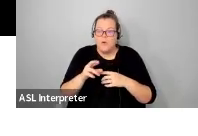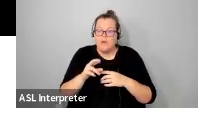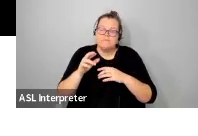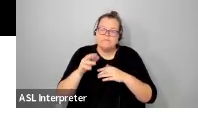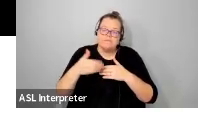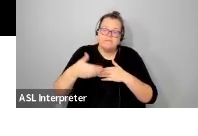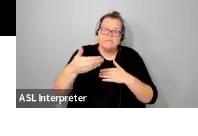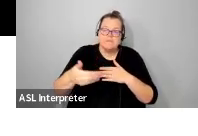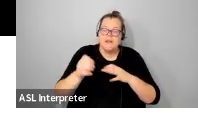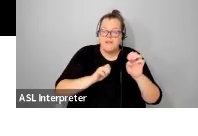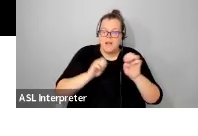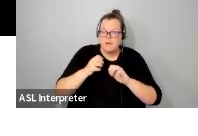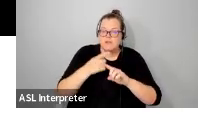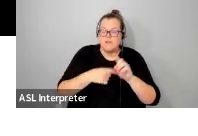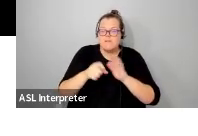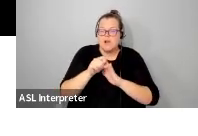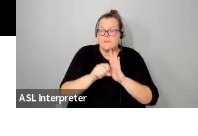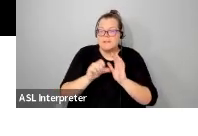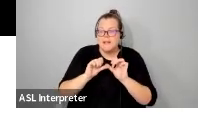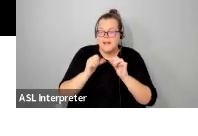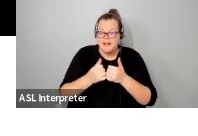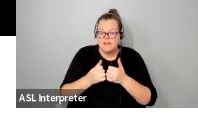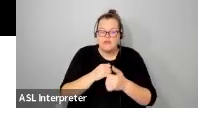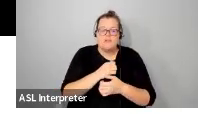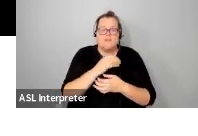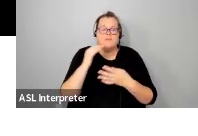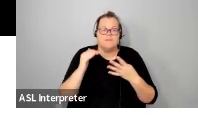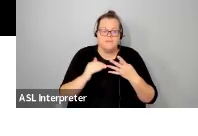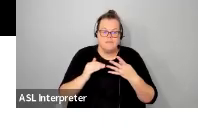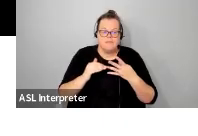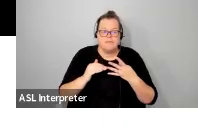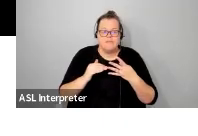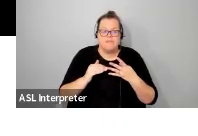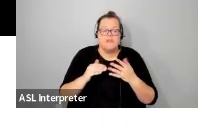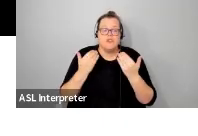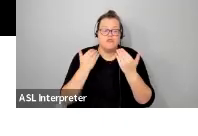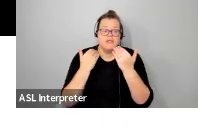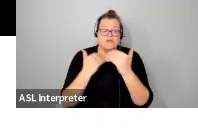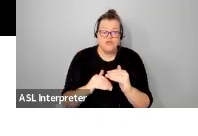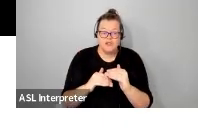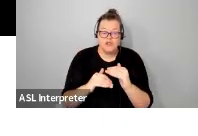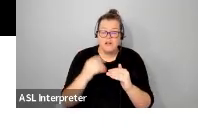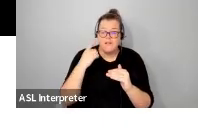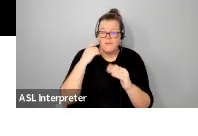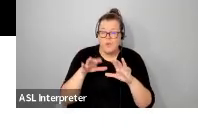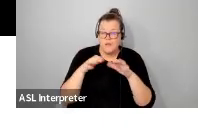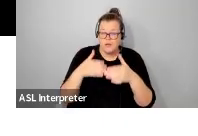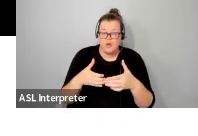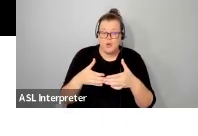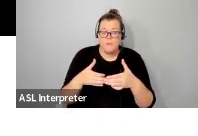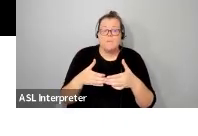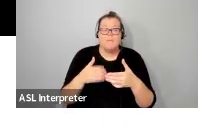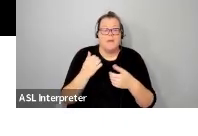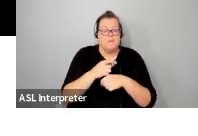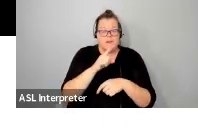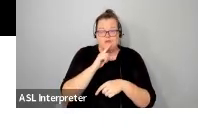There needs to be a restriction of the entity that develops a Service plan from providing services without direct approval of the state.